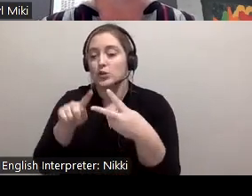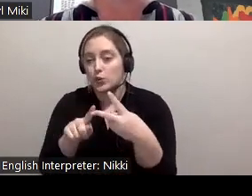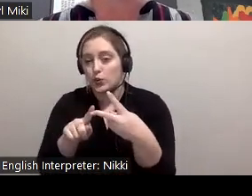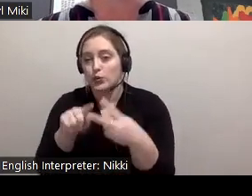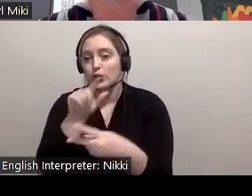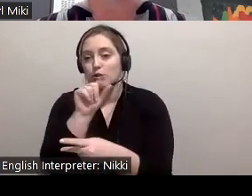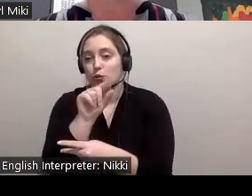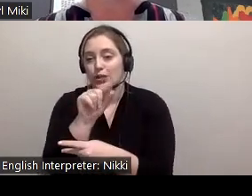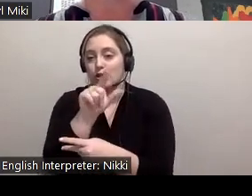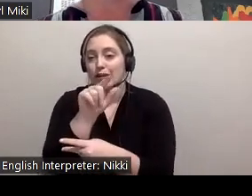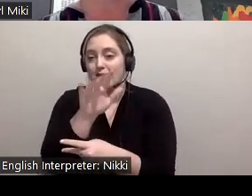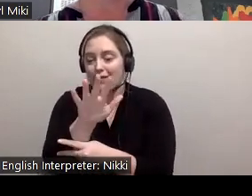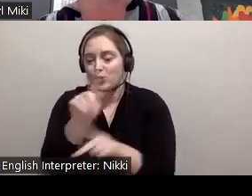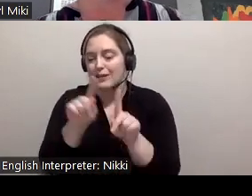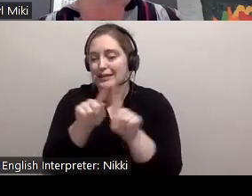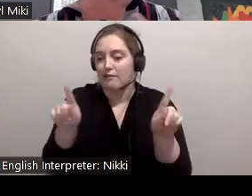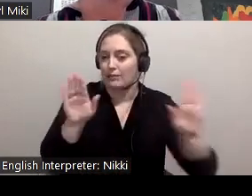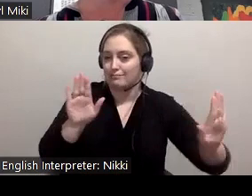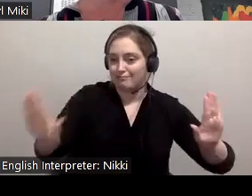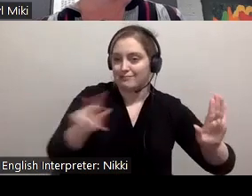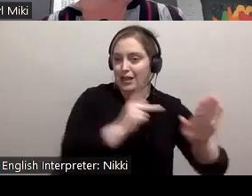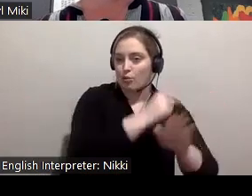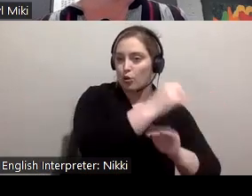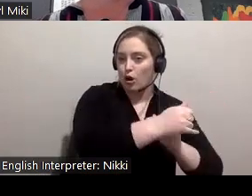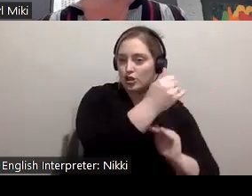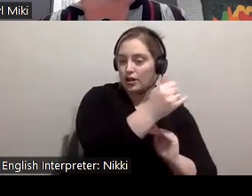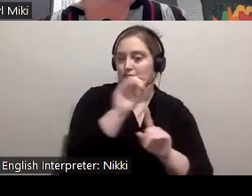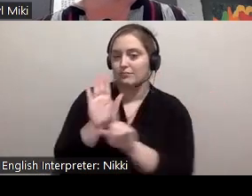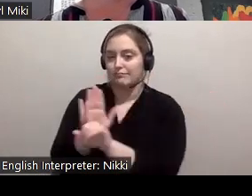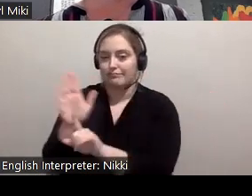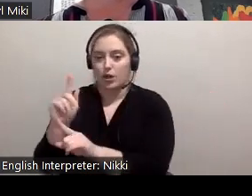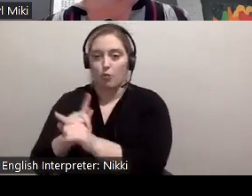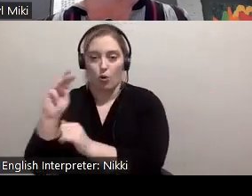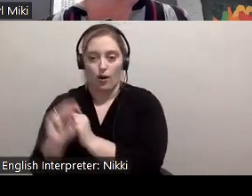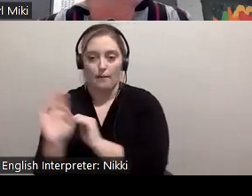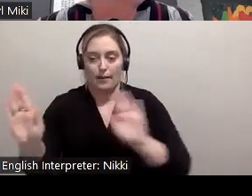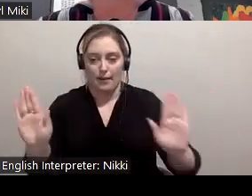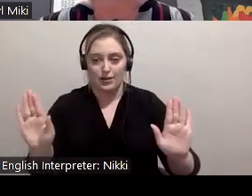difference between a program grant and and a an operating